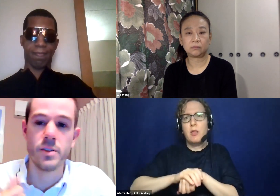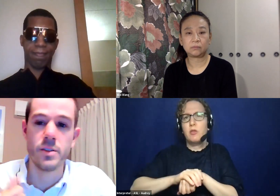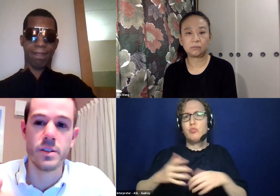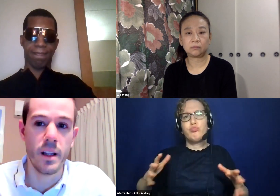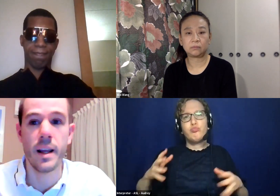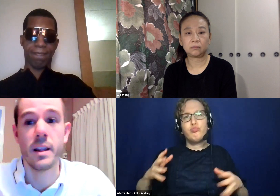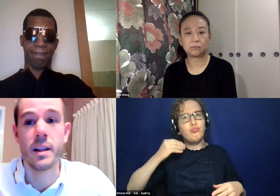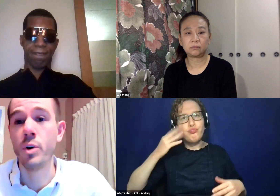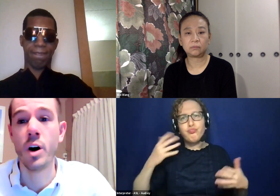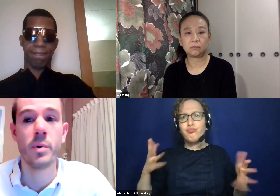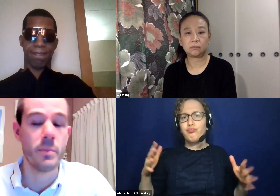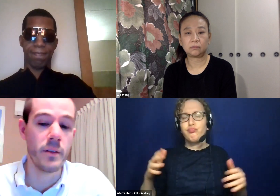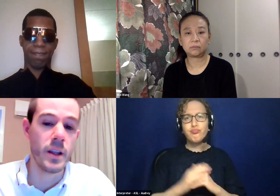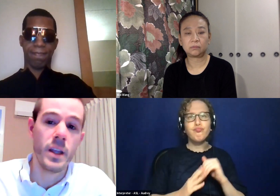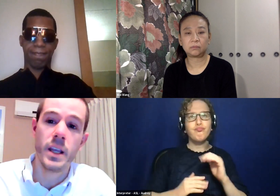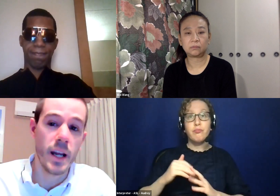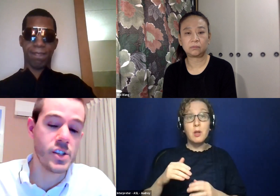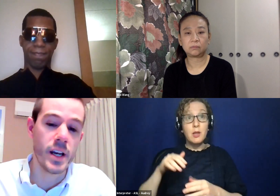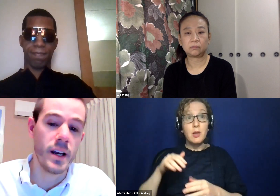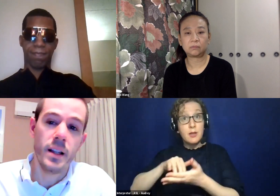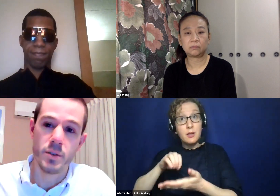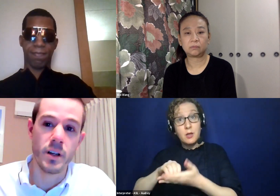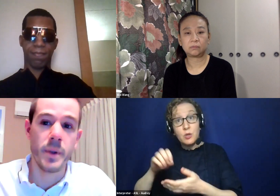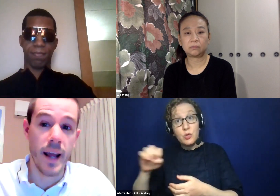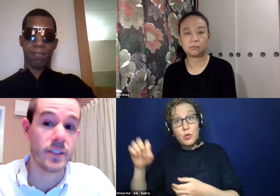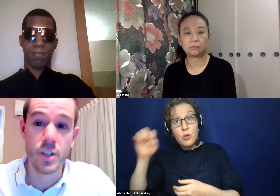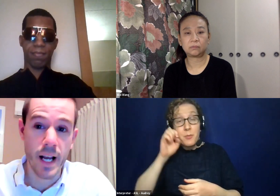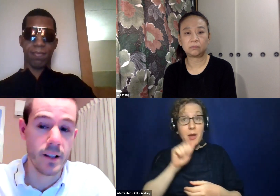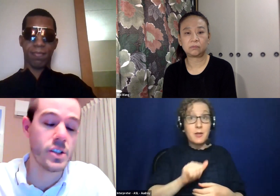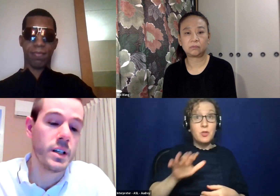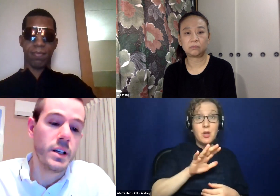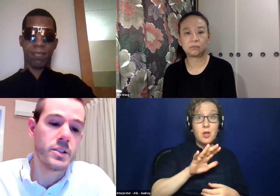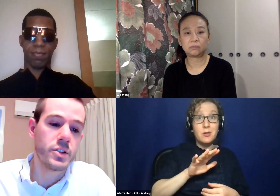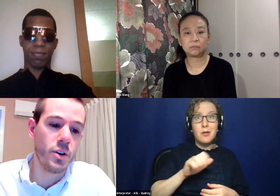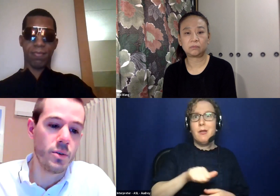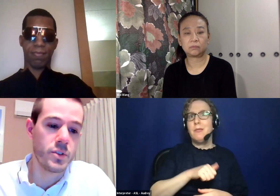if I wanted to study, like, in Europe or maybe in Asia, that was going to be an extra challenge, so